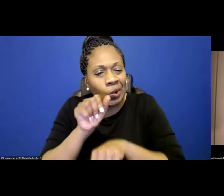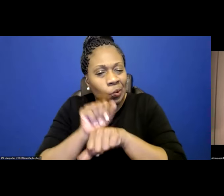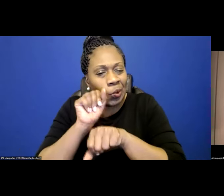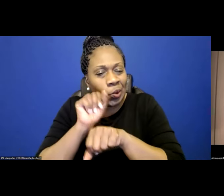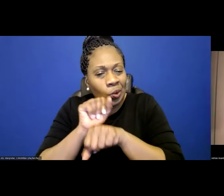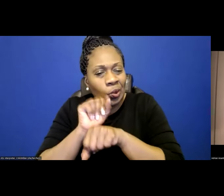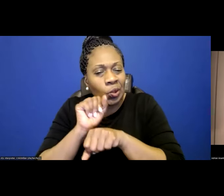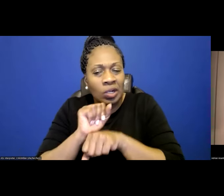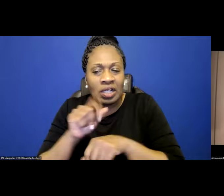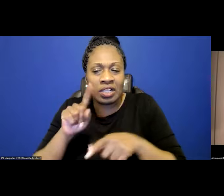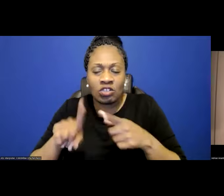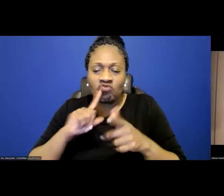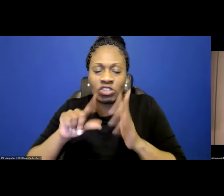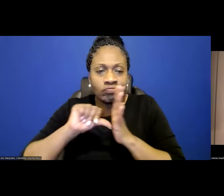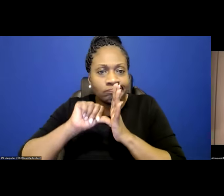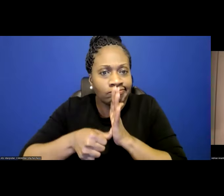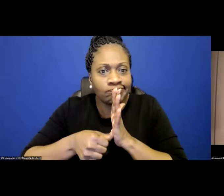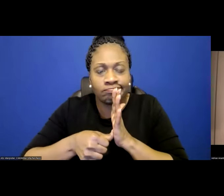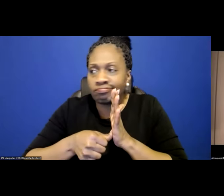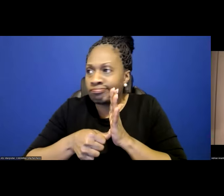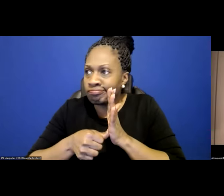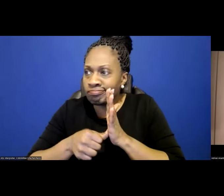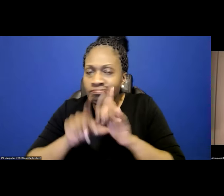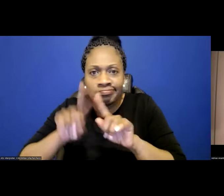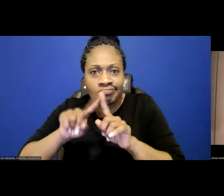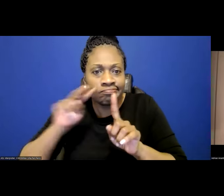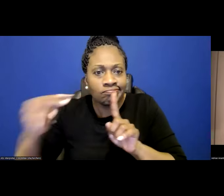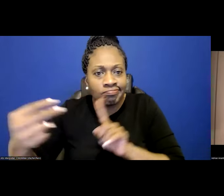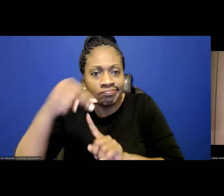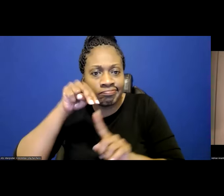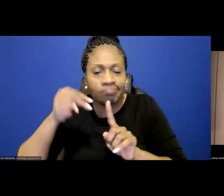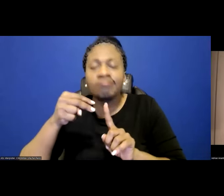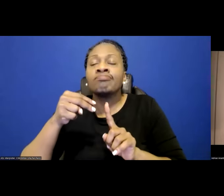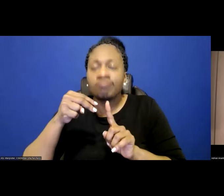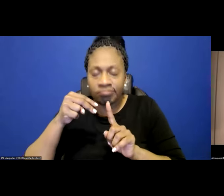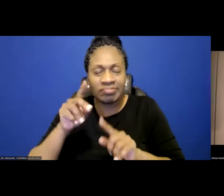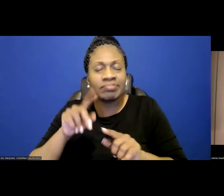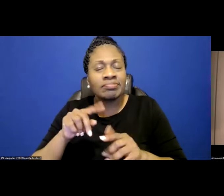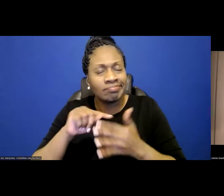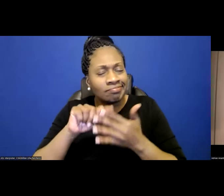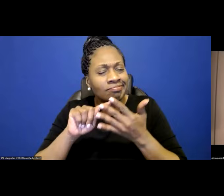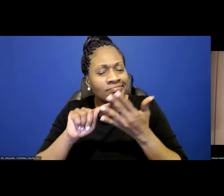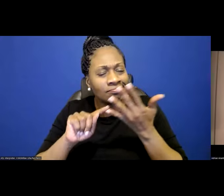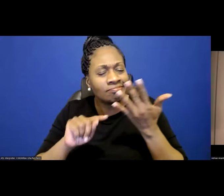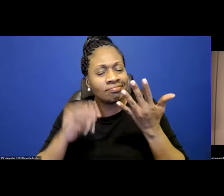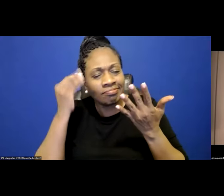and really trying to amplify just a different perspective. These are things that, as we were just saying,